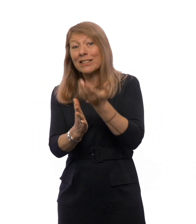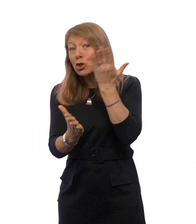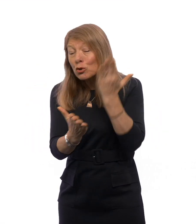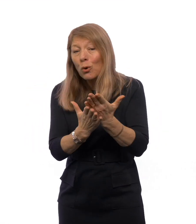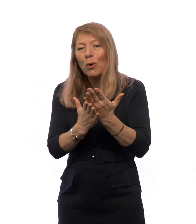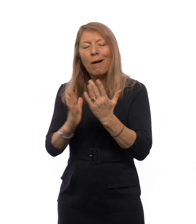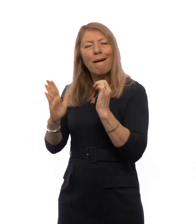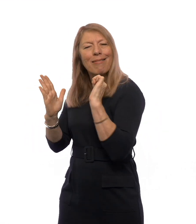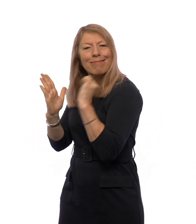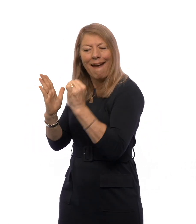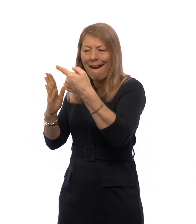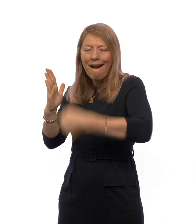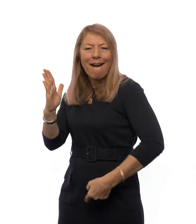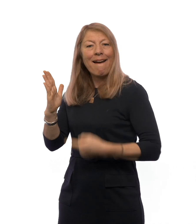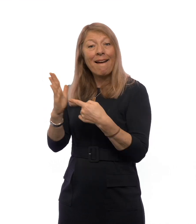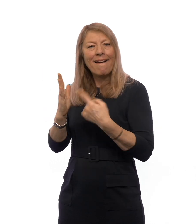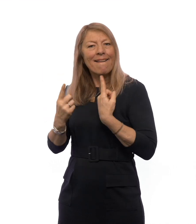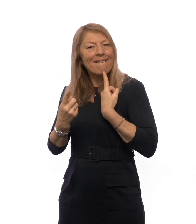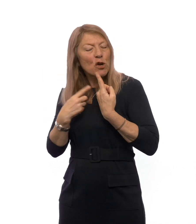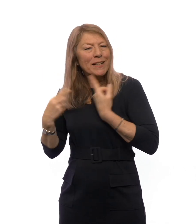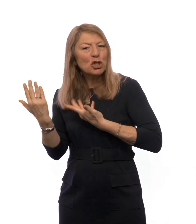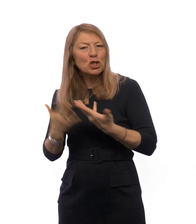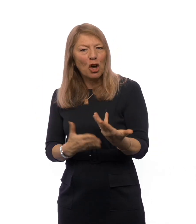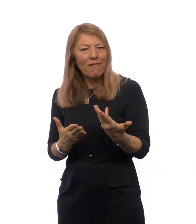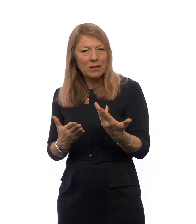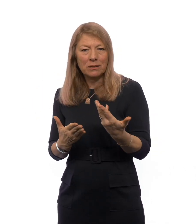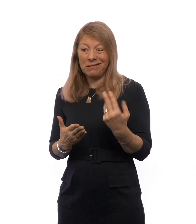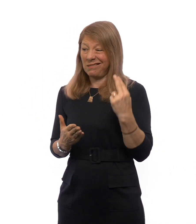This requirement applies irrespective of whether a user identifies as disabled,